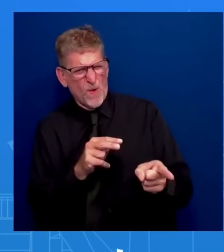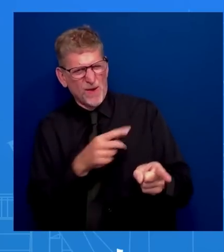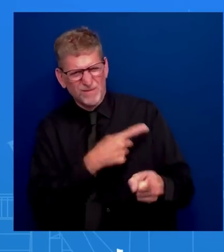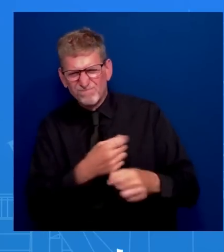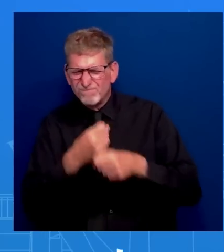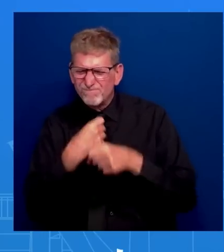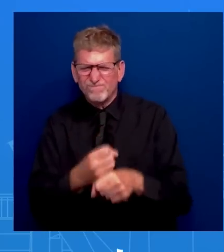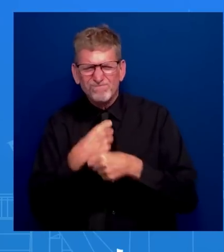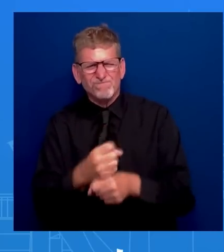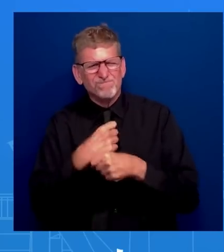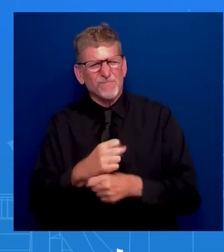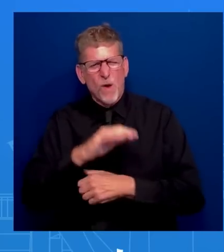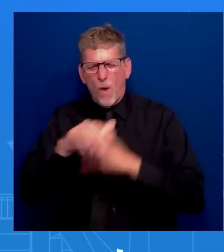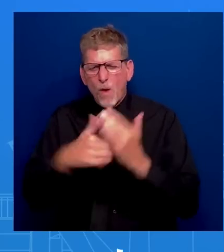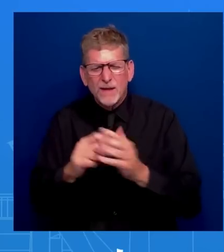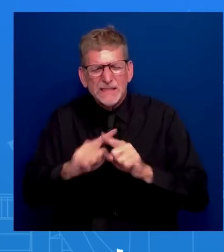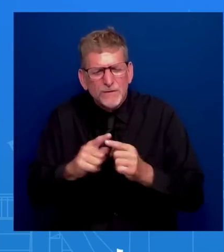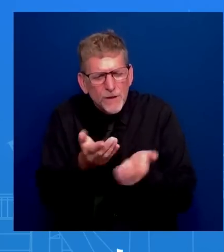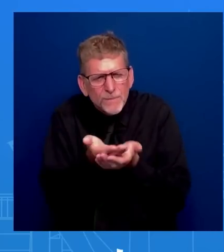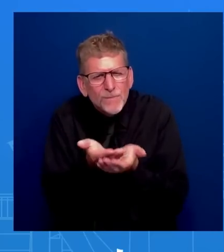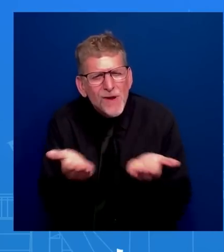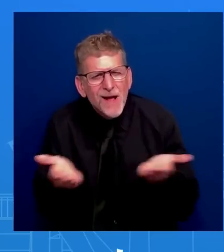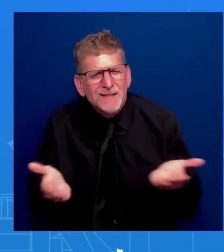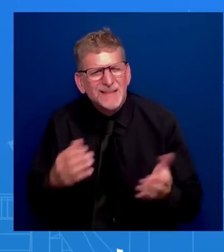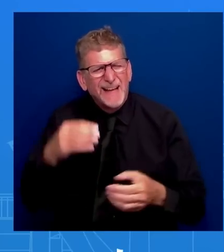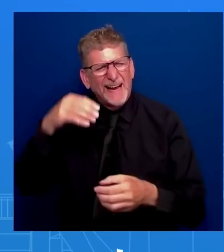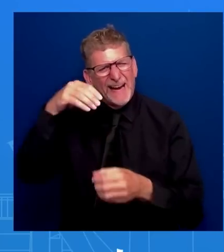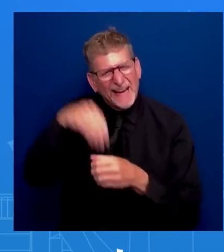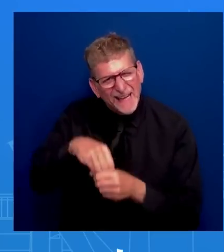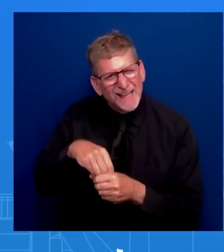factory in Buffalo, New York. And the CHIPS and Science bill